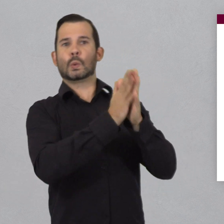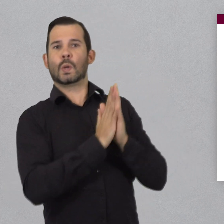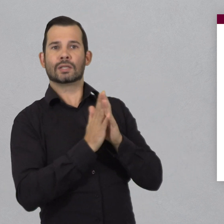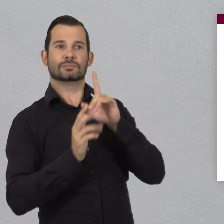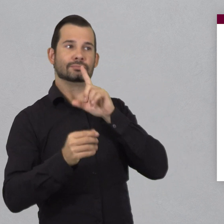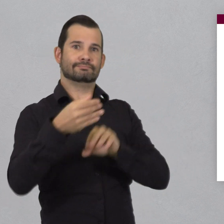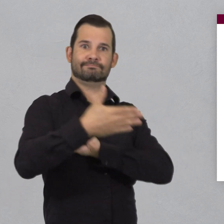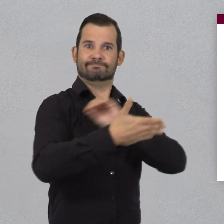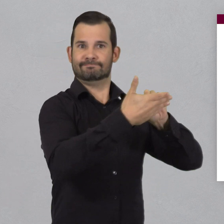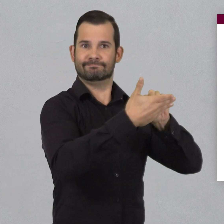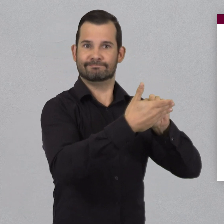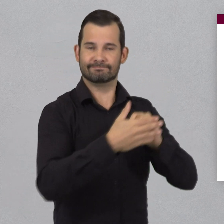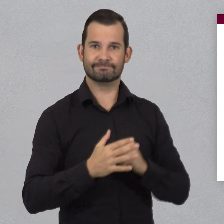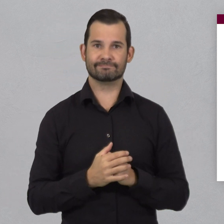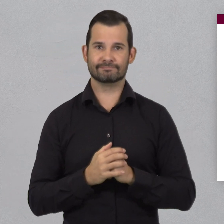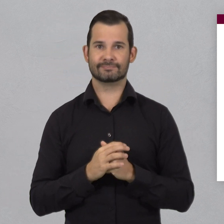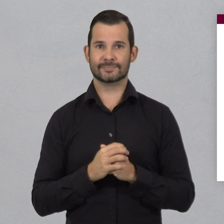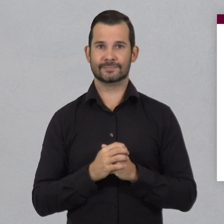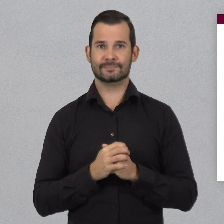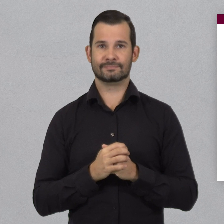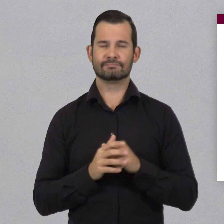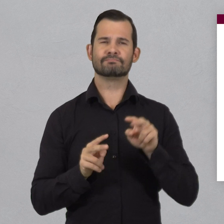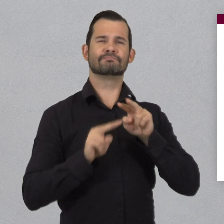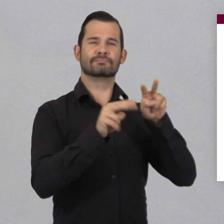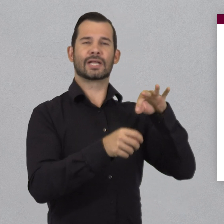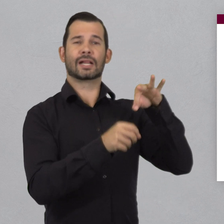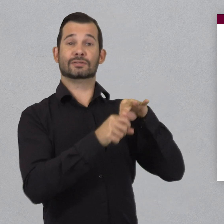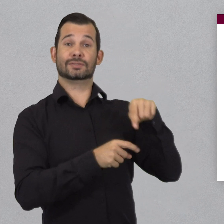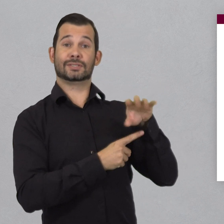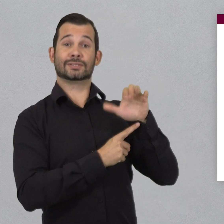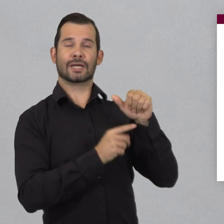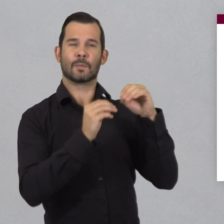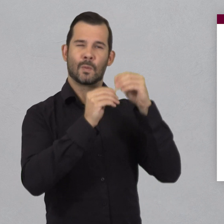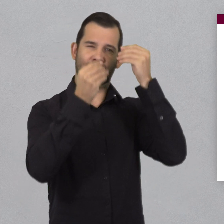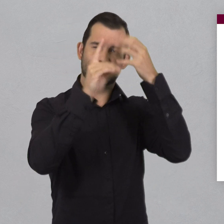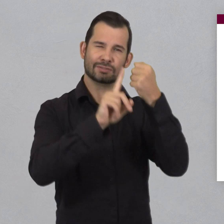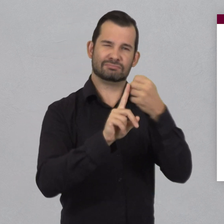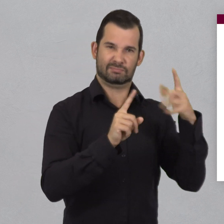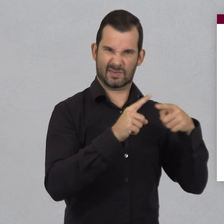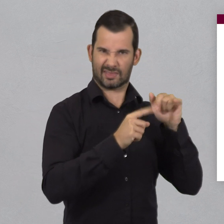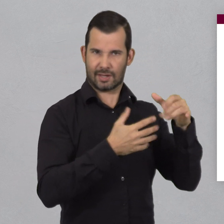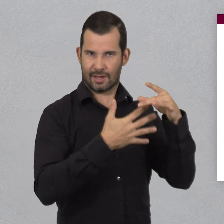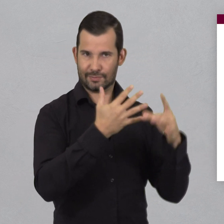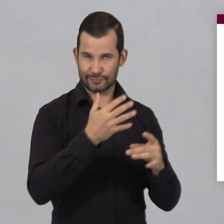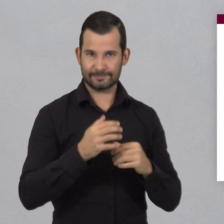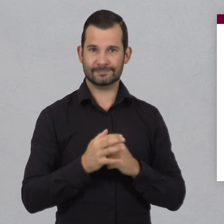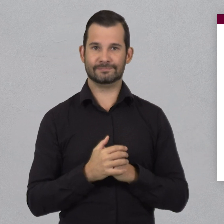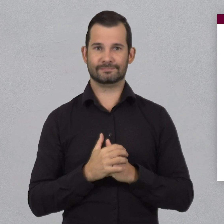to be added. Visit elections.ca for more information about this option.